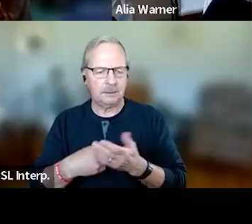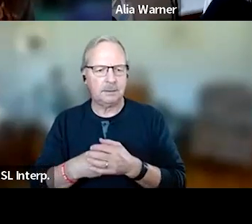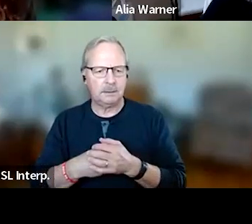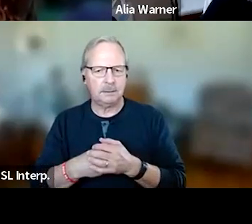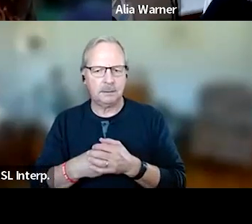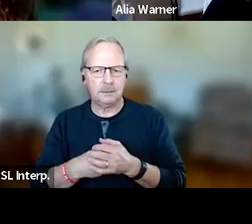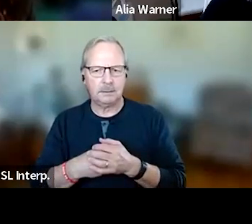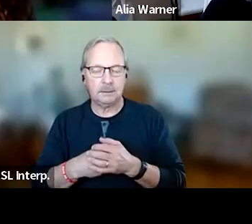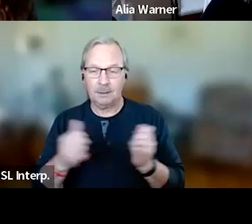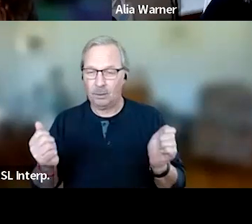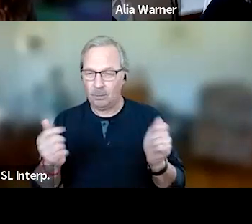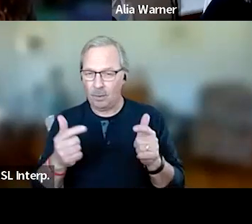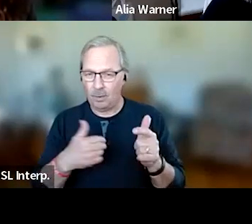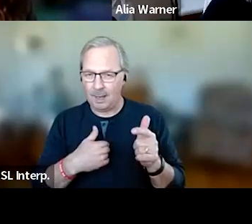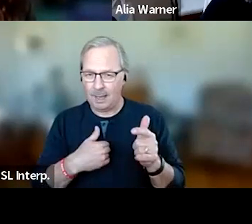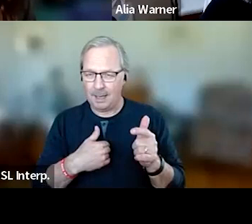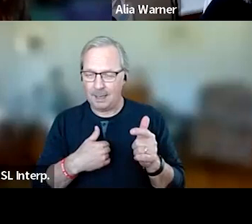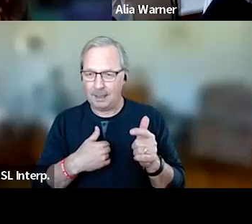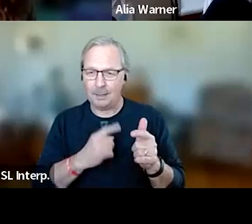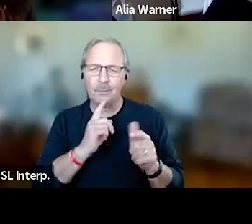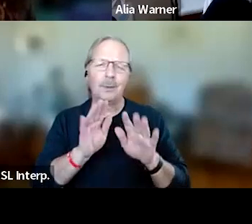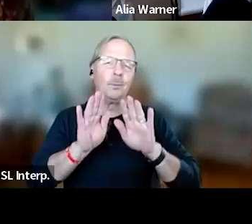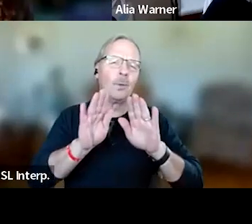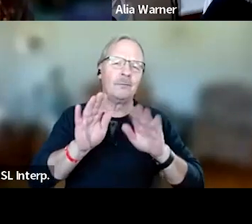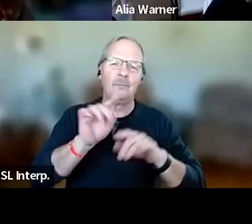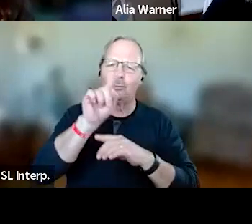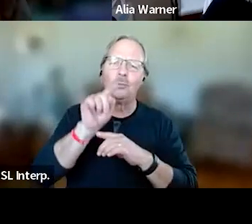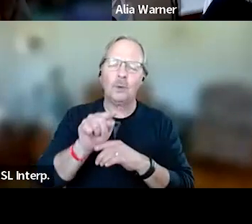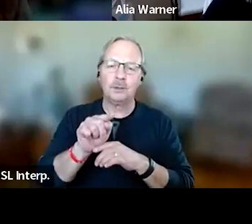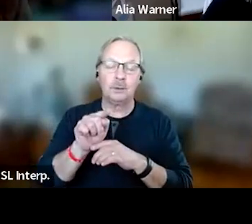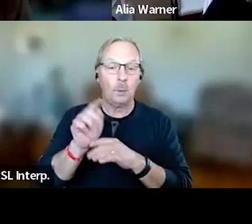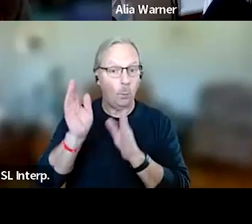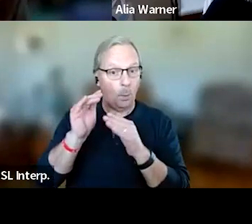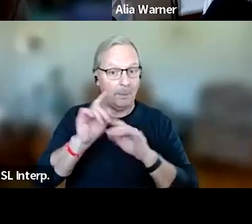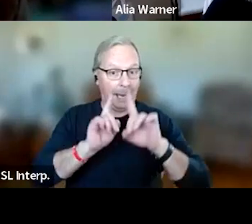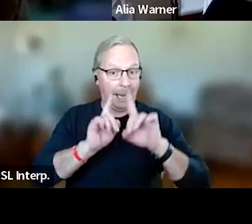Y'all had, like I said, you have really wonderful questions so we hope that we can answer most of them today.